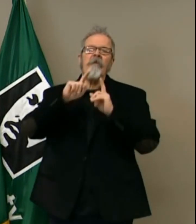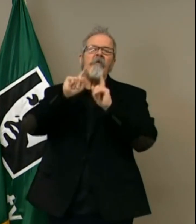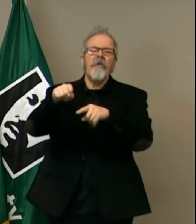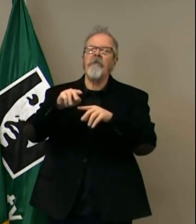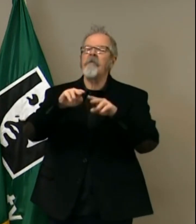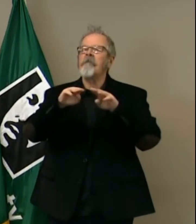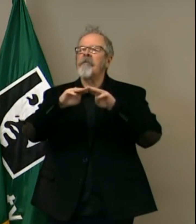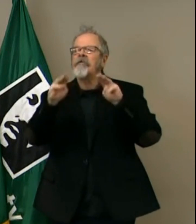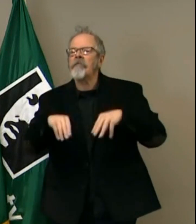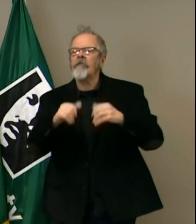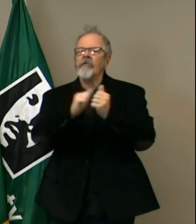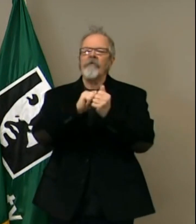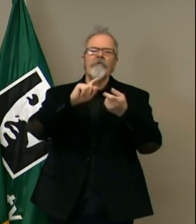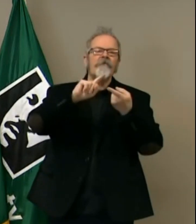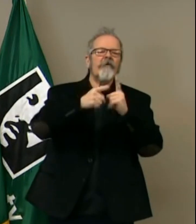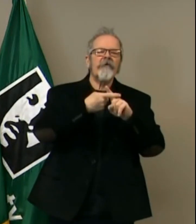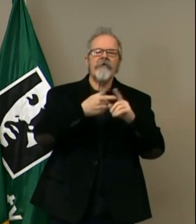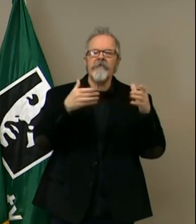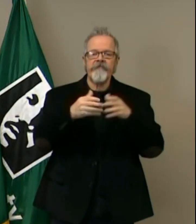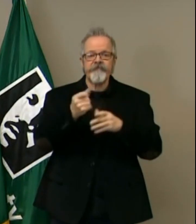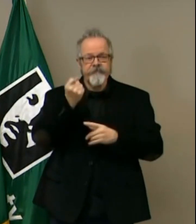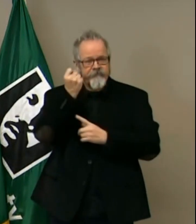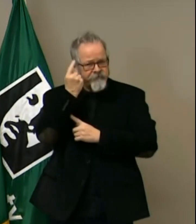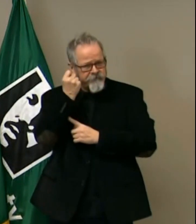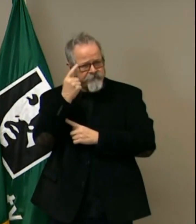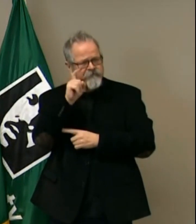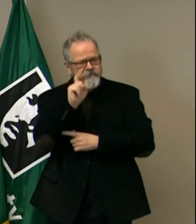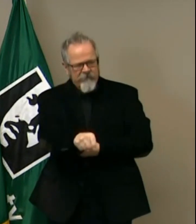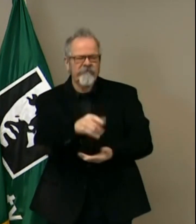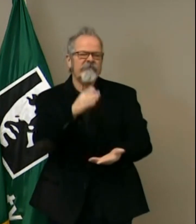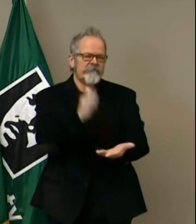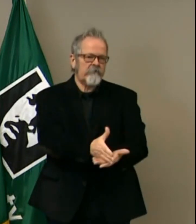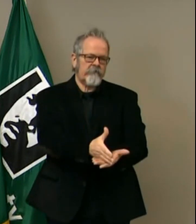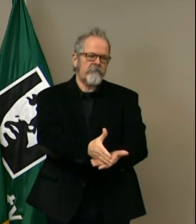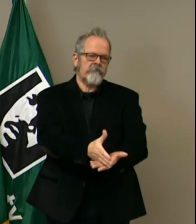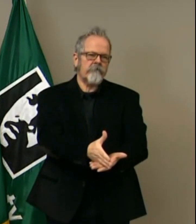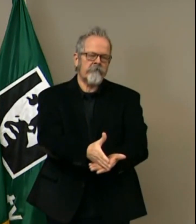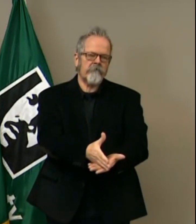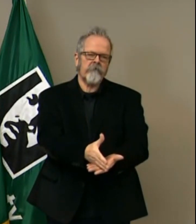statement by the governor but it is a strong a recommendation as I can